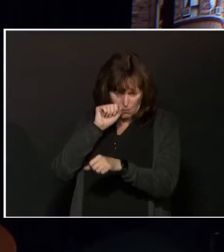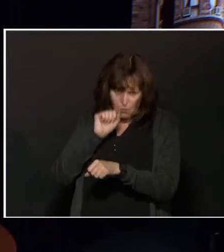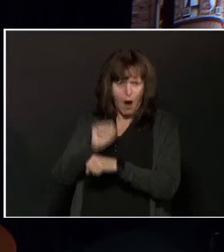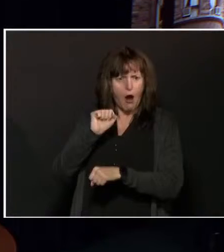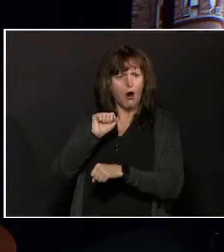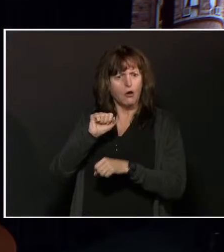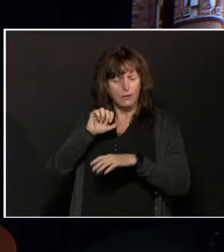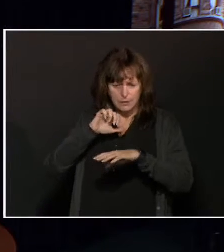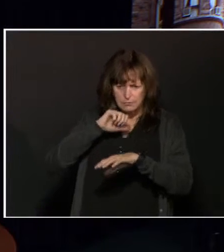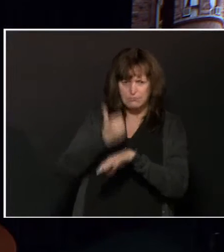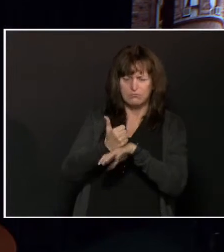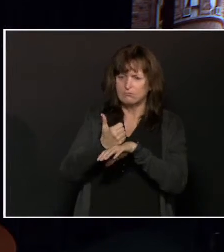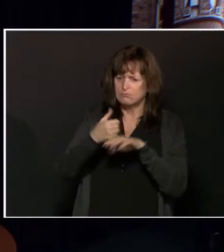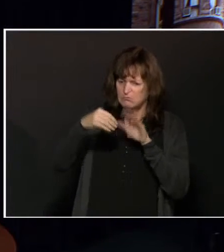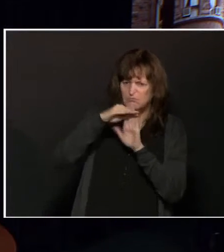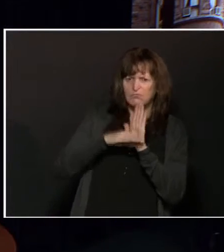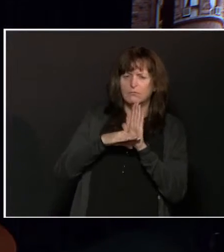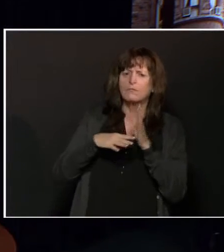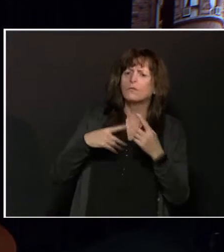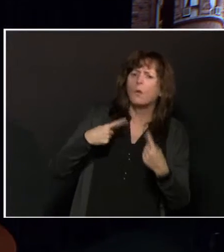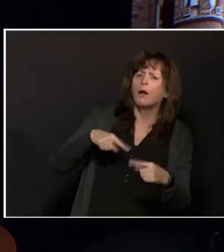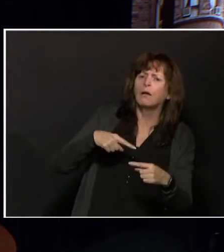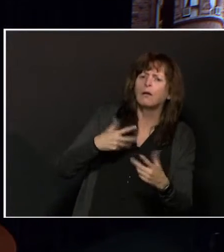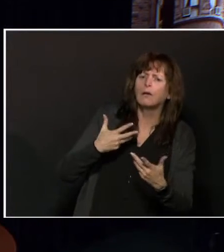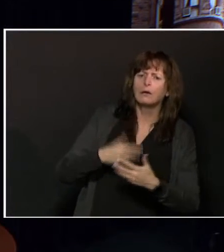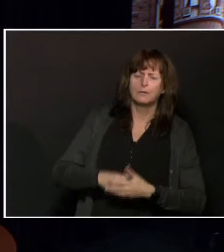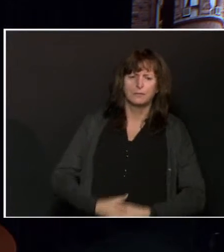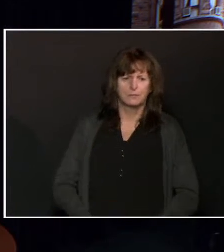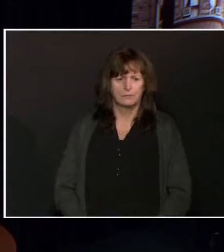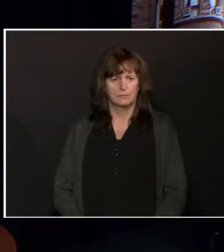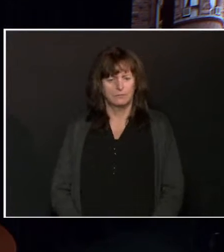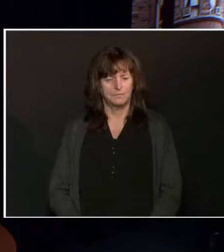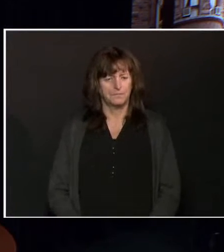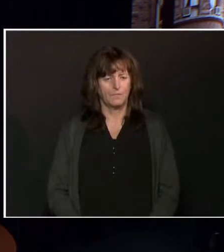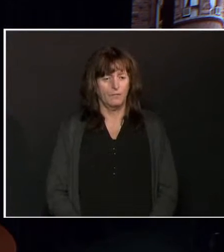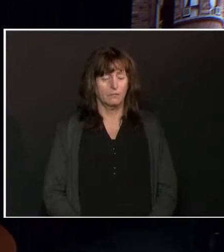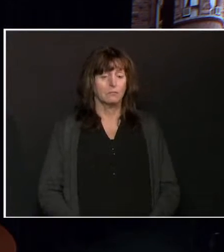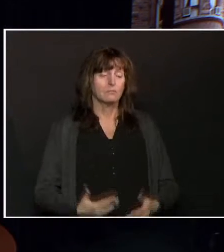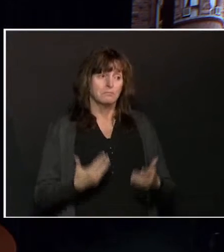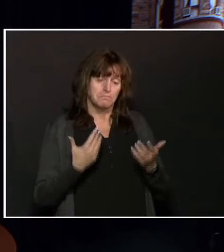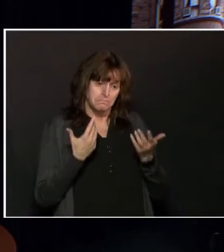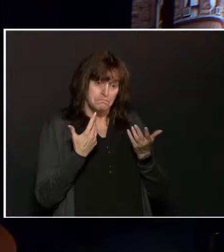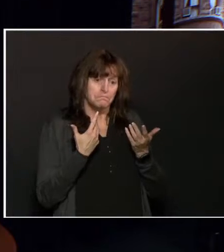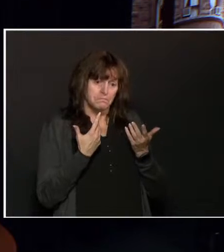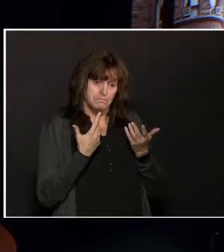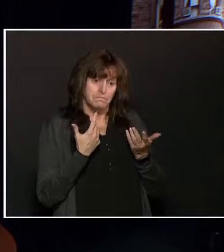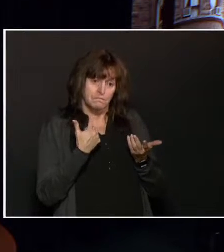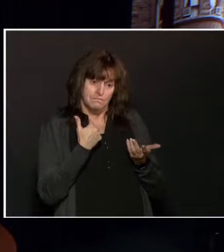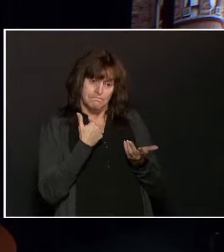IT'S ALSO IMPORTANT UNDERSTAND IT'S ALSO IMPORTANT UNDERSTAND THAT IT'S ALSO IMPORTANT UNDERSTAND THAT THE IT'S ALSO IMPORTANT UNDERSTAND THAT THE SPREAD THAT THE SPREAD THROUGHOUT THE COMMUNITY THAT THE SPREAD THROUGHOUT THE COMMUNITY HAS